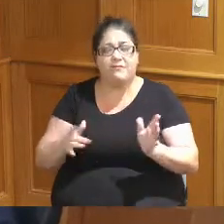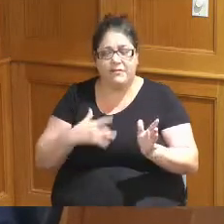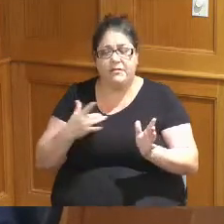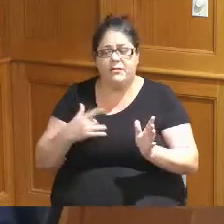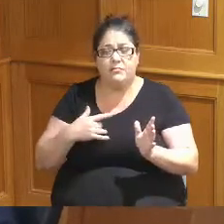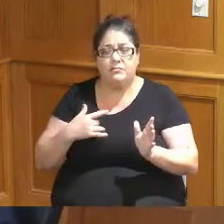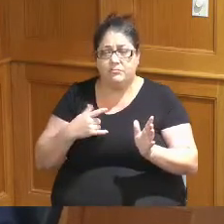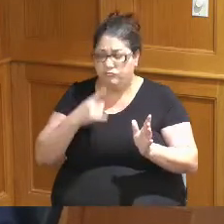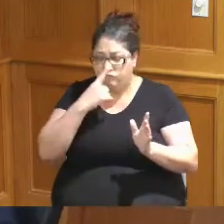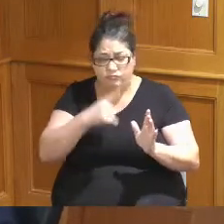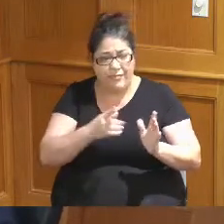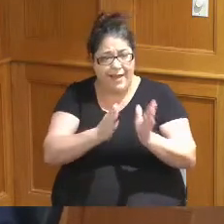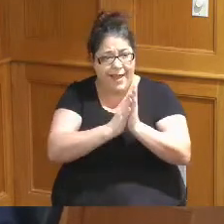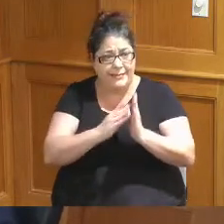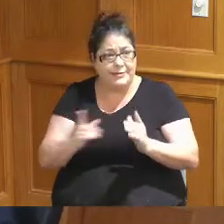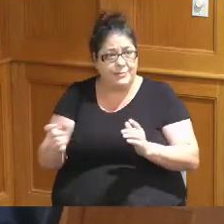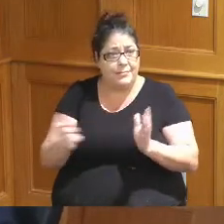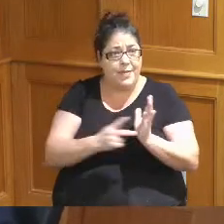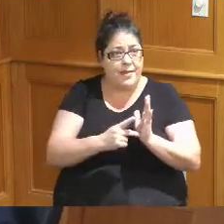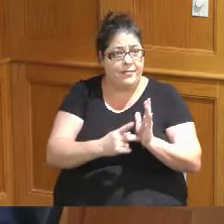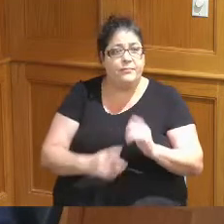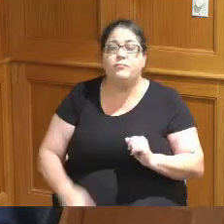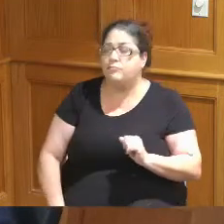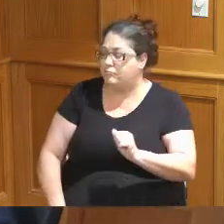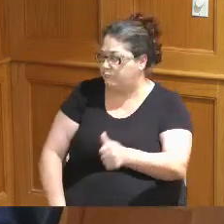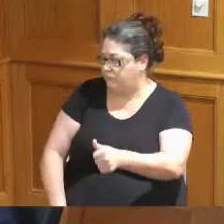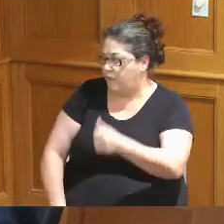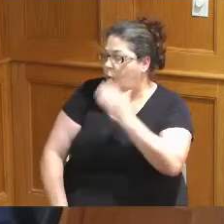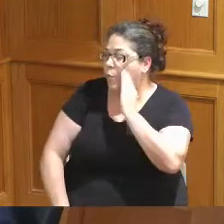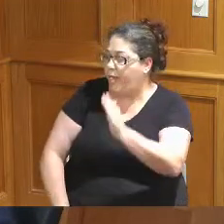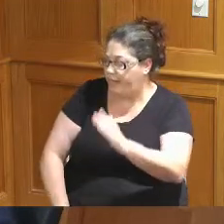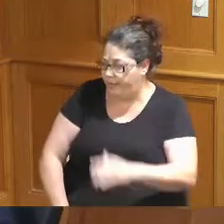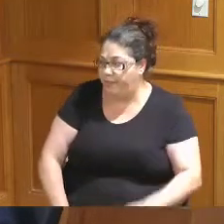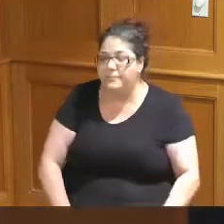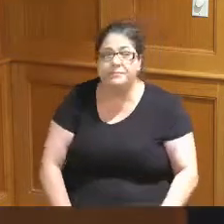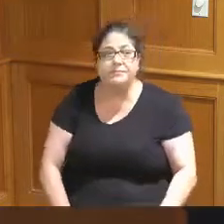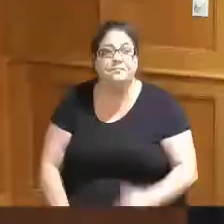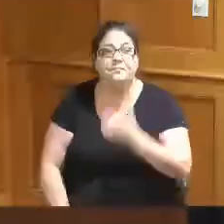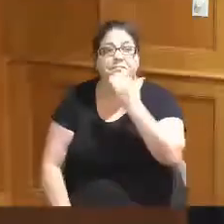can we make sure that happens okay we'll make sure that happens thank you thank you for all your work